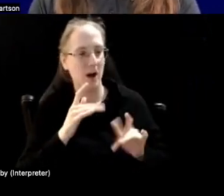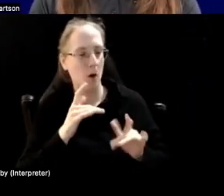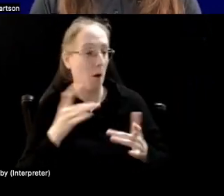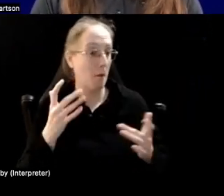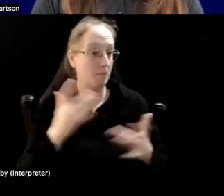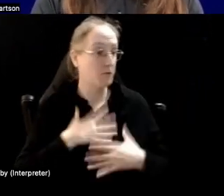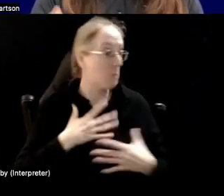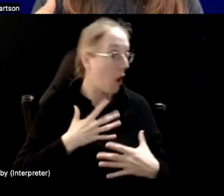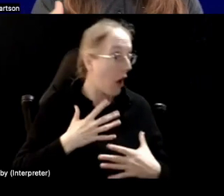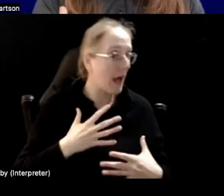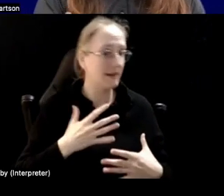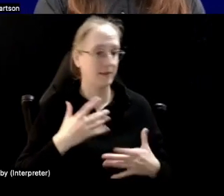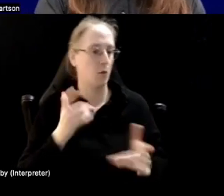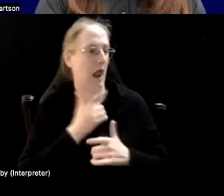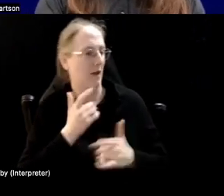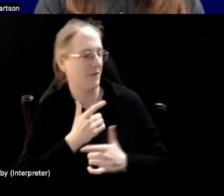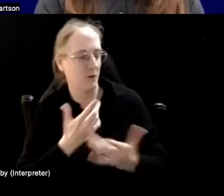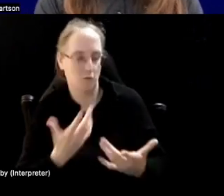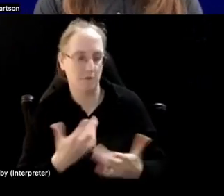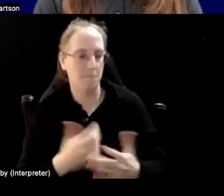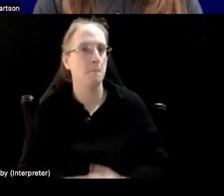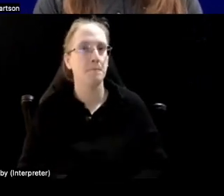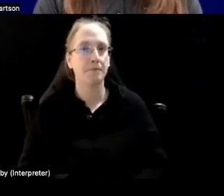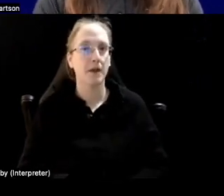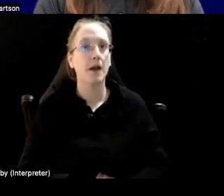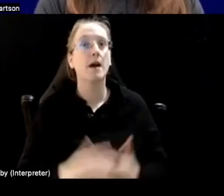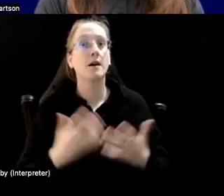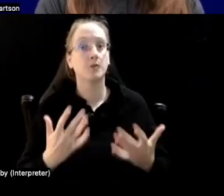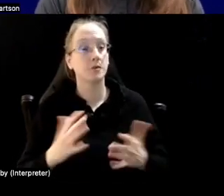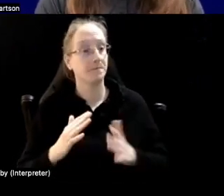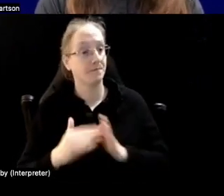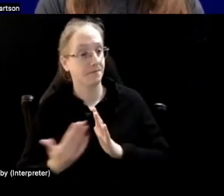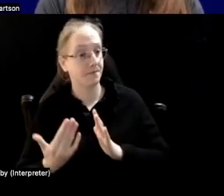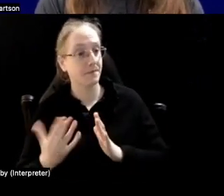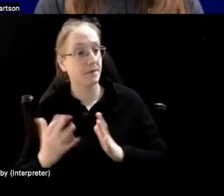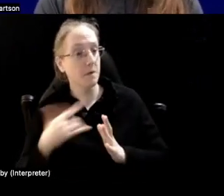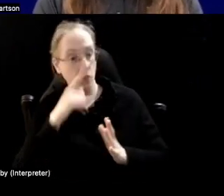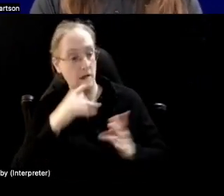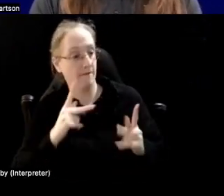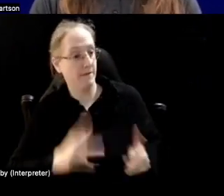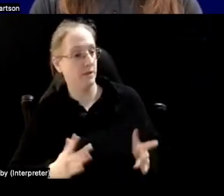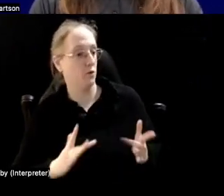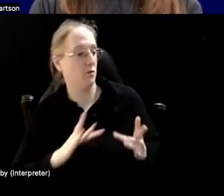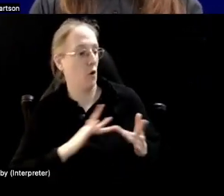So, again, by getting in physical contact, maybe lying down with the child or maybe